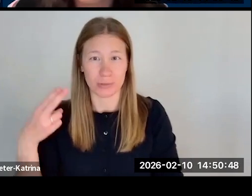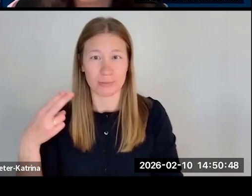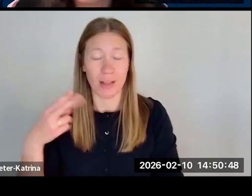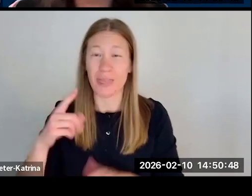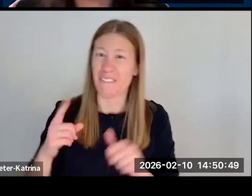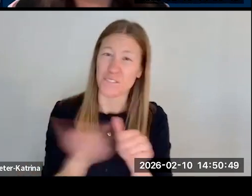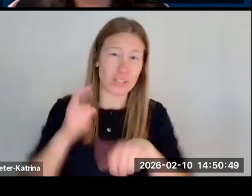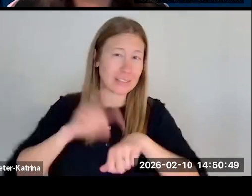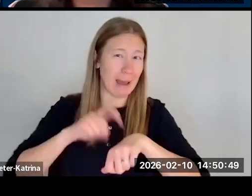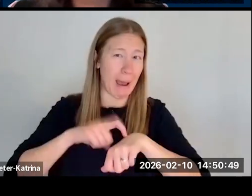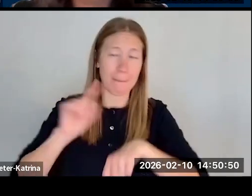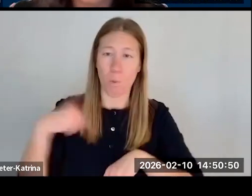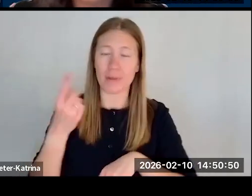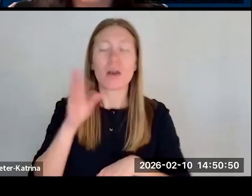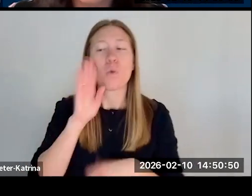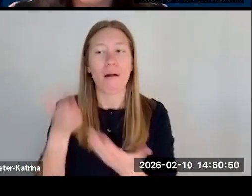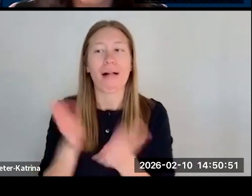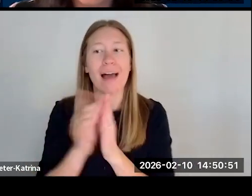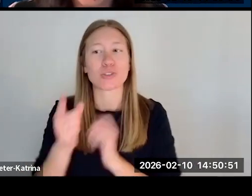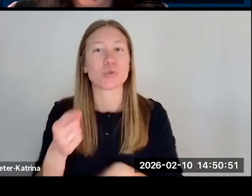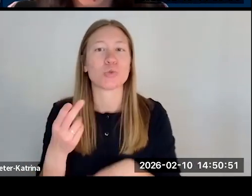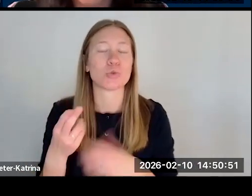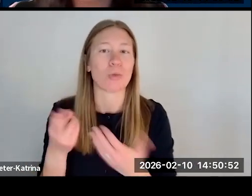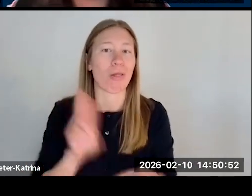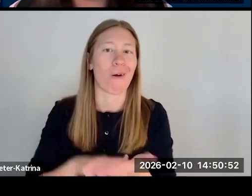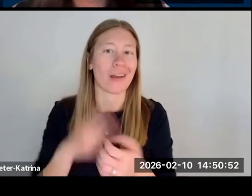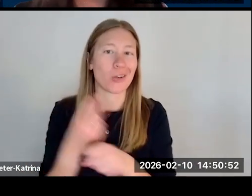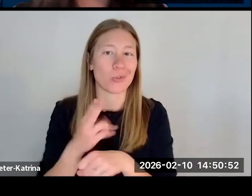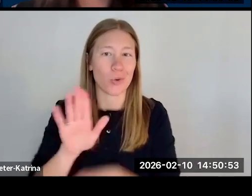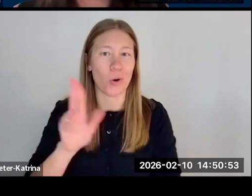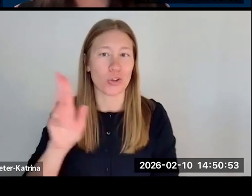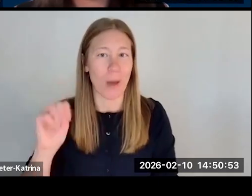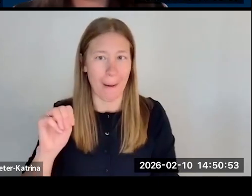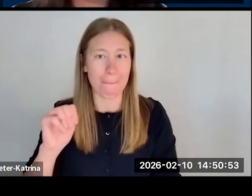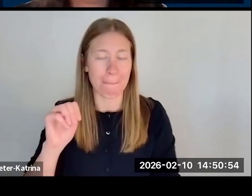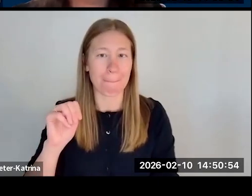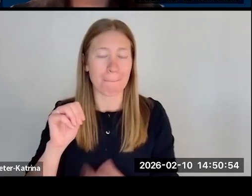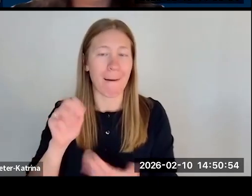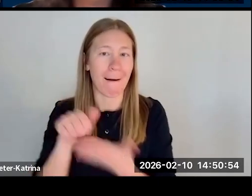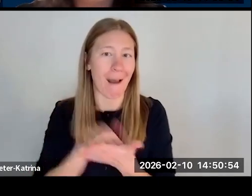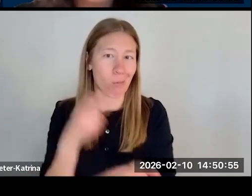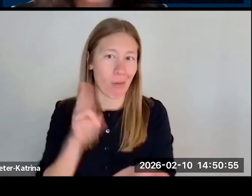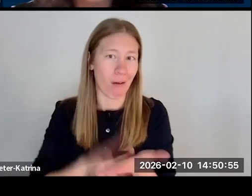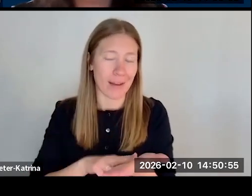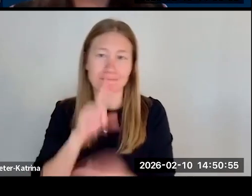to log in with your U of M credentials and verify that Grackle's okay to run.